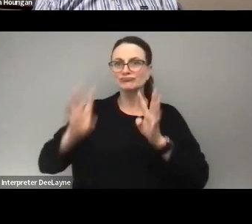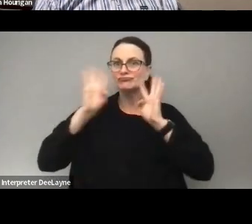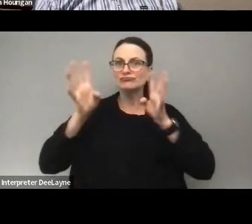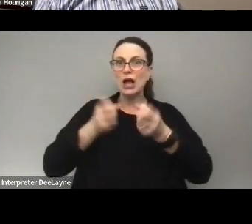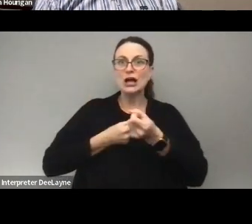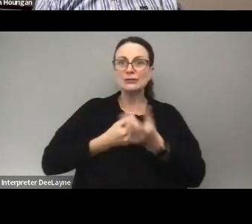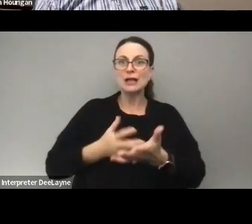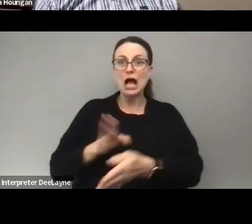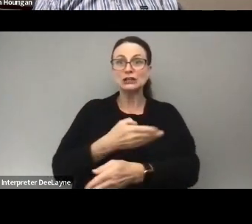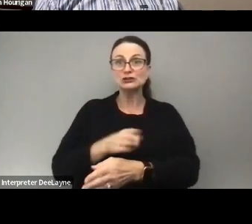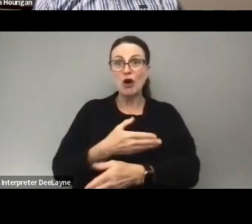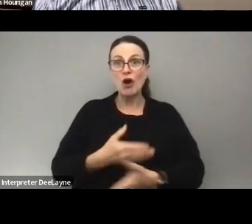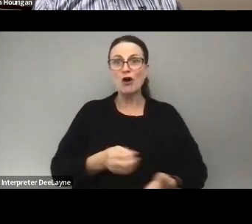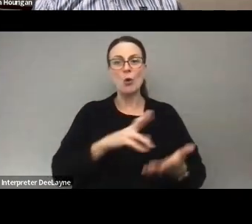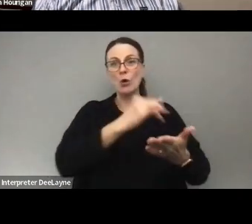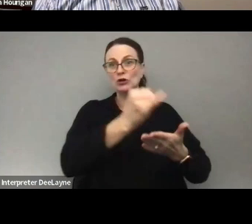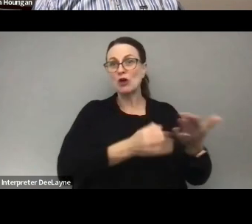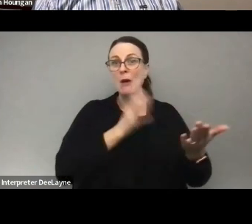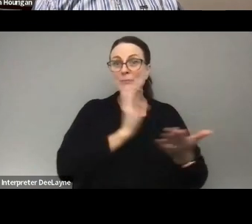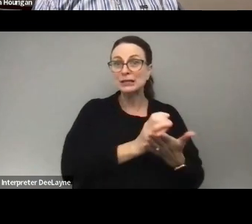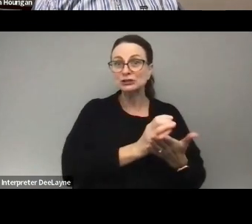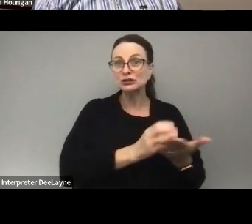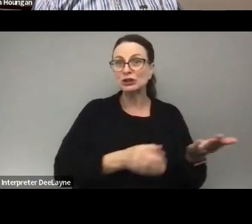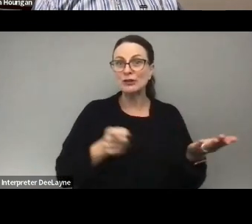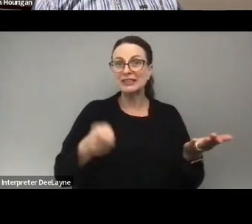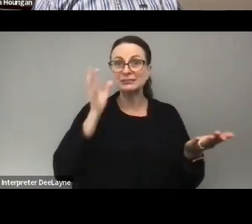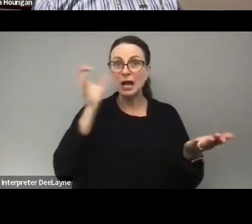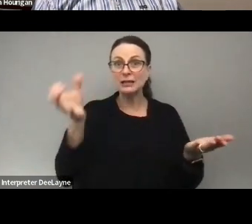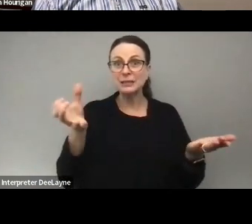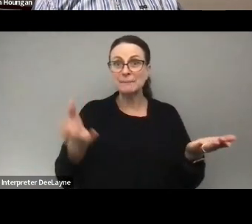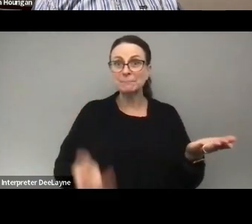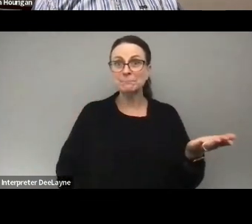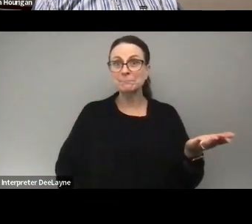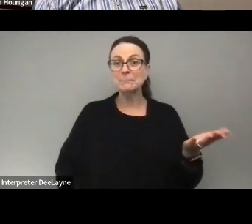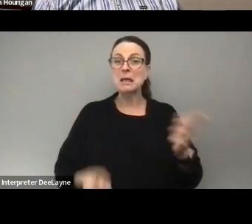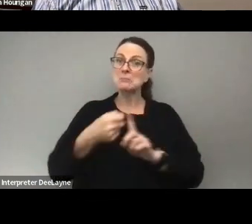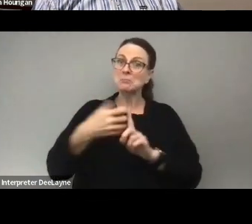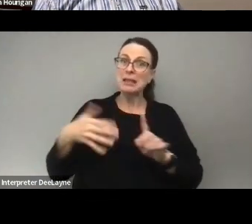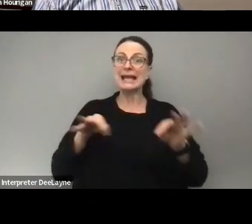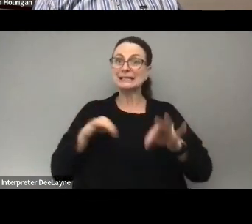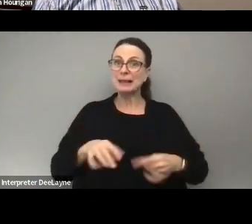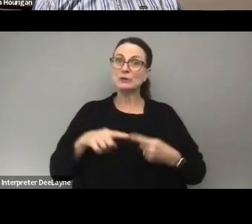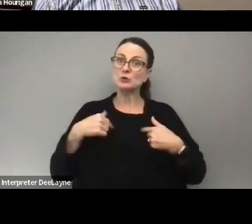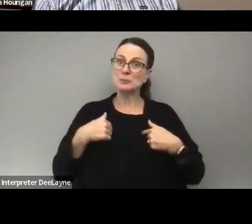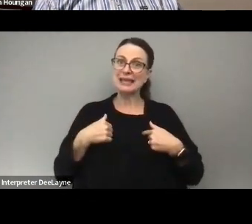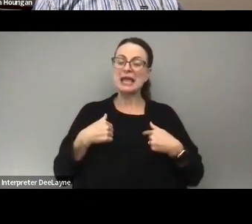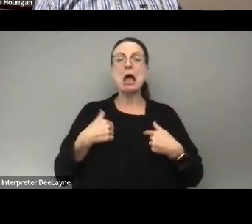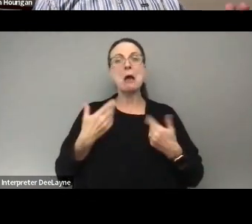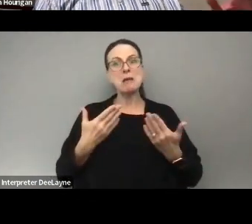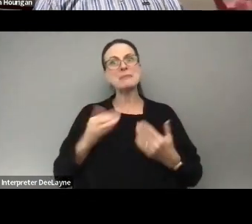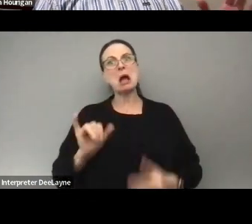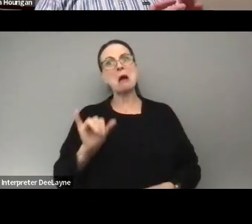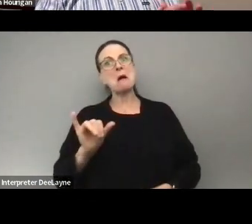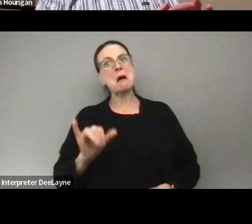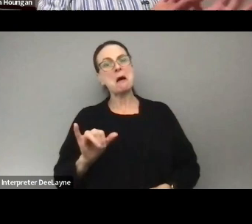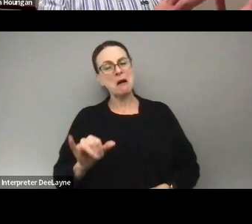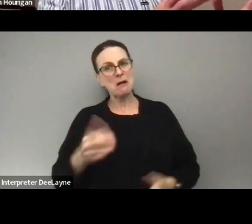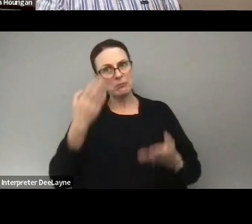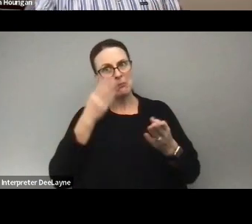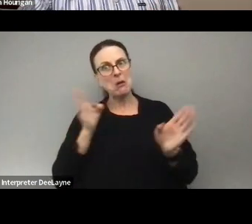Or can you show me by drawing a picture about this and explaining it to me? And it might open up, you know, an avenue for them